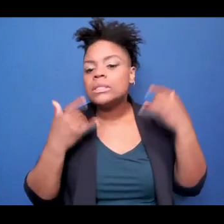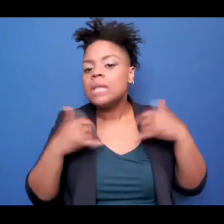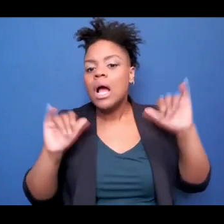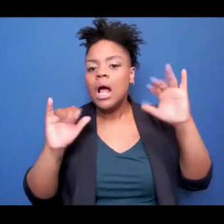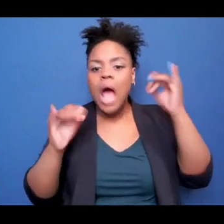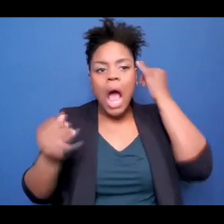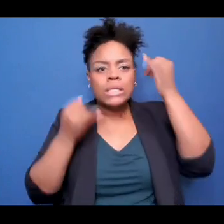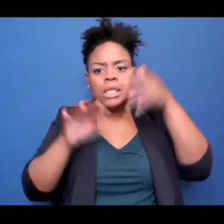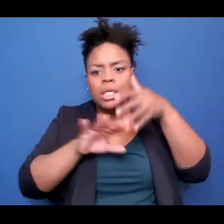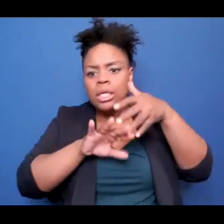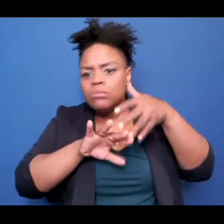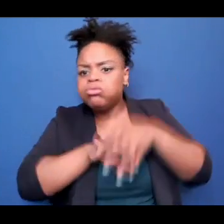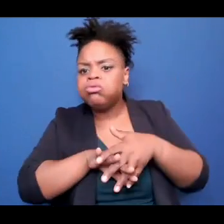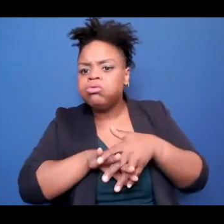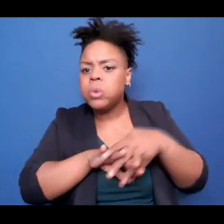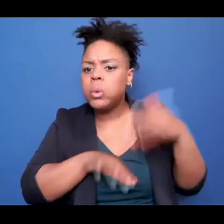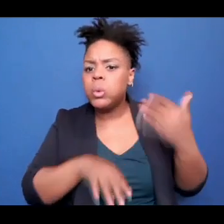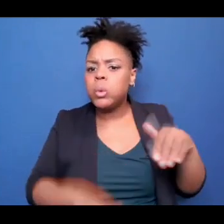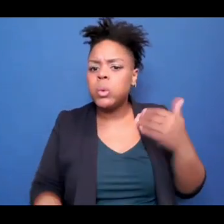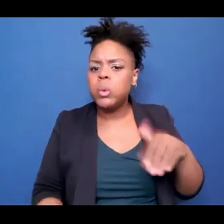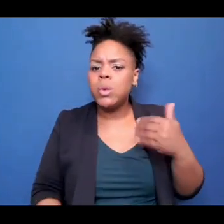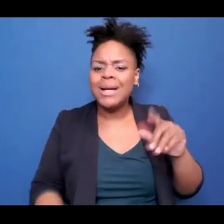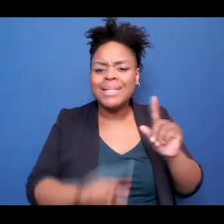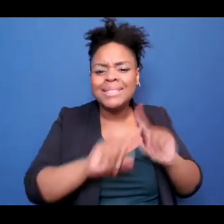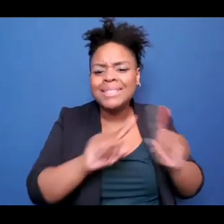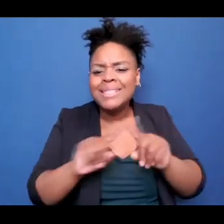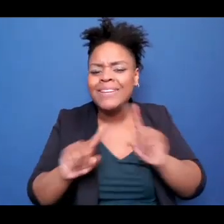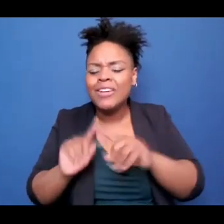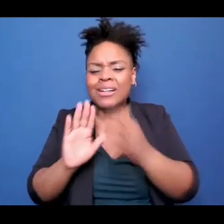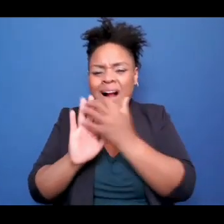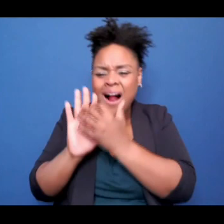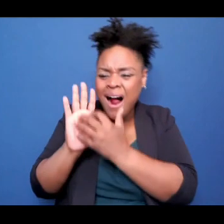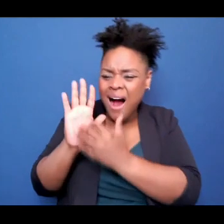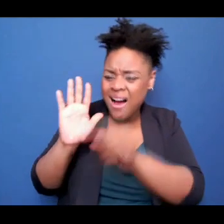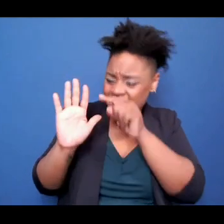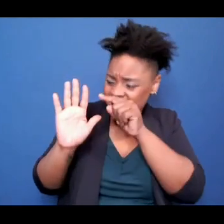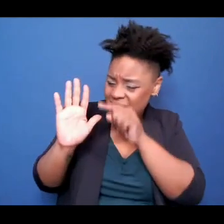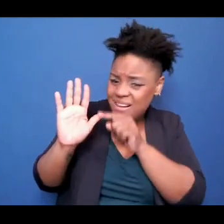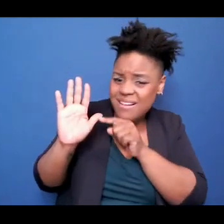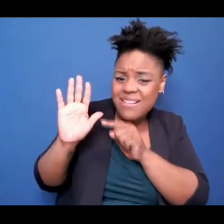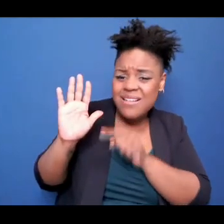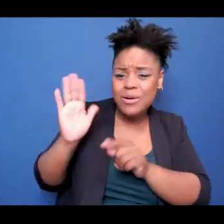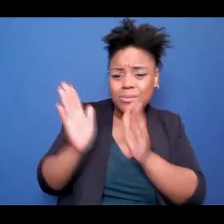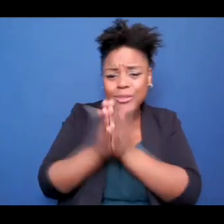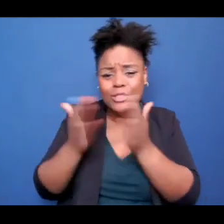REVIVED TODAY REVEALS HOW DEEPLY ENTRENCHED THESE IDEAS ARE. CLASSIC TEXTS SUCH AS RACISM AND